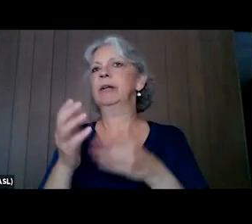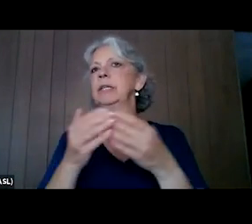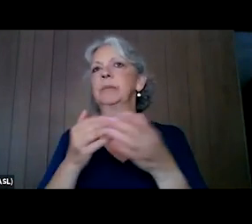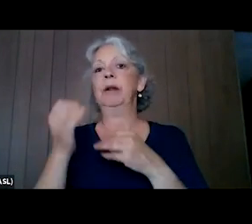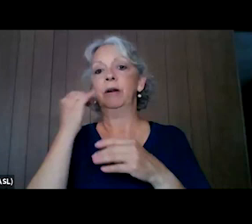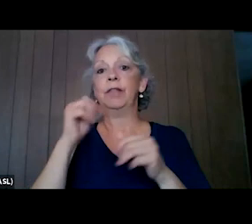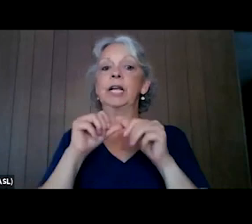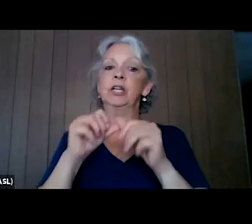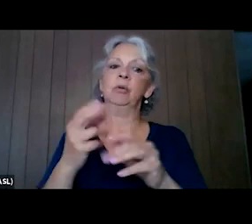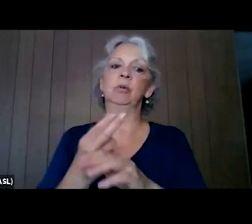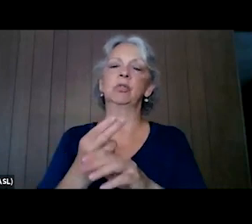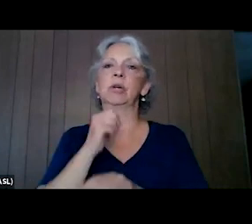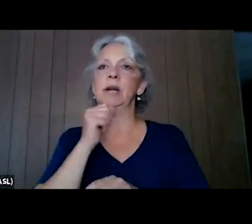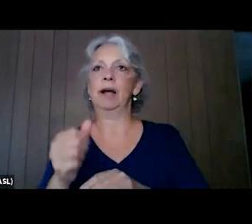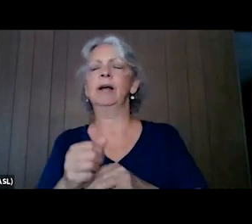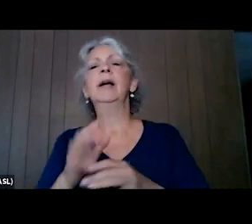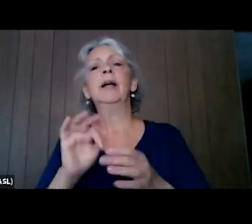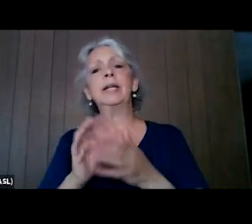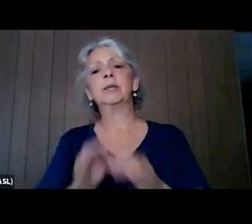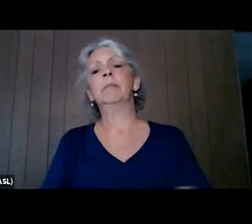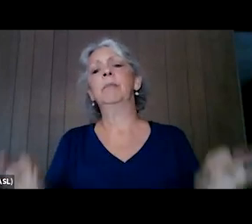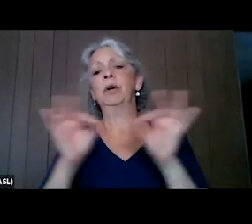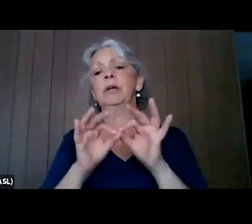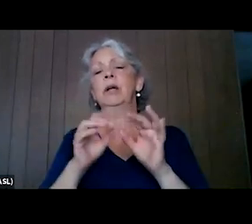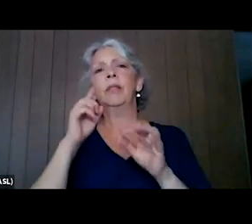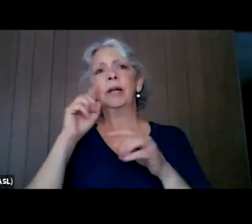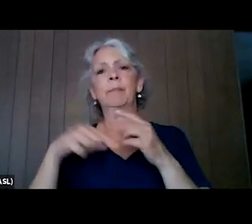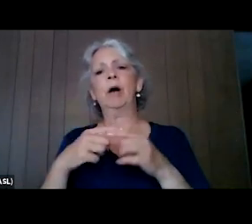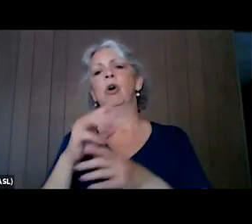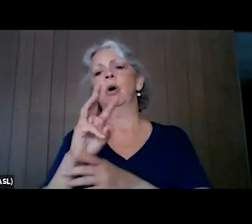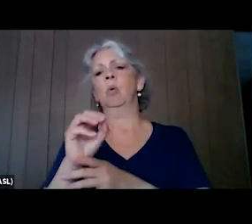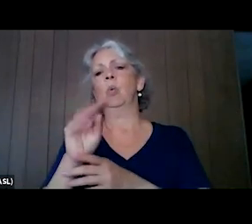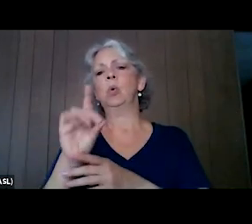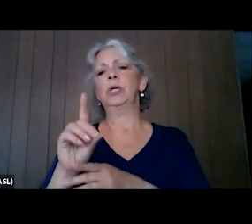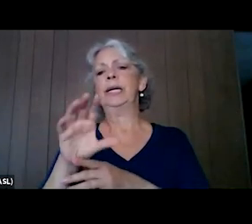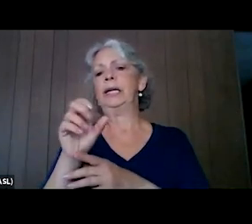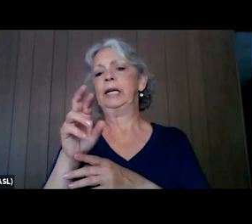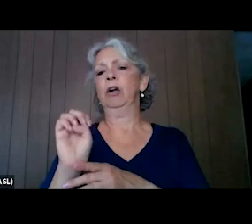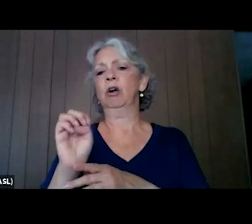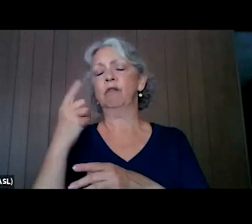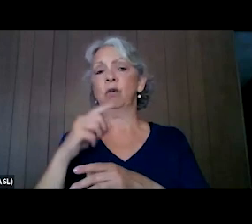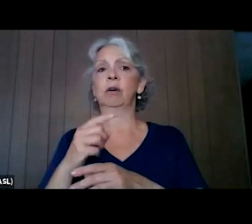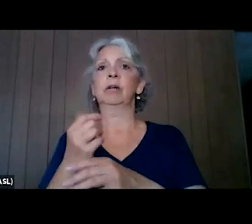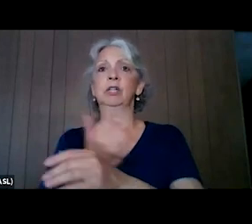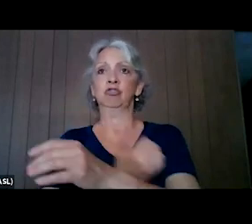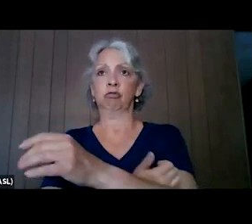And I think that that's also really important when we're thinking about wound care in general for people that use drugs, but also specifically for people that are using drugs